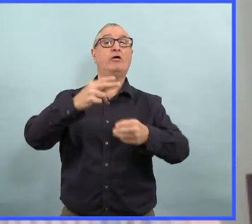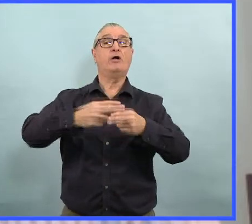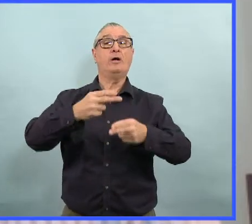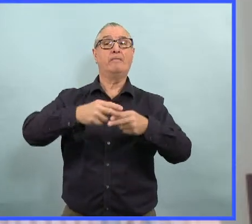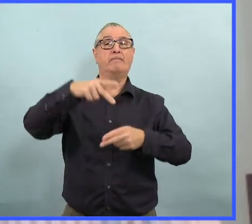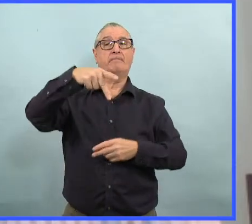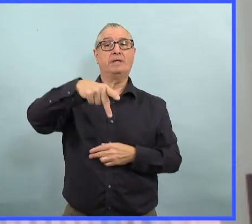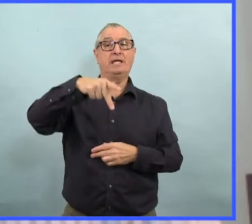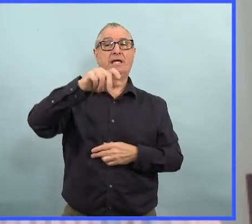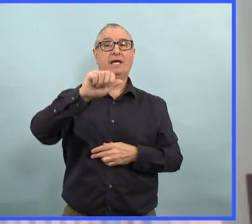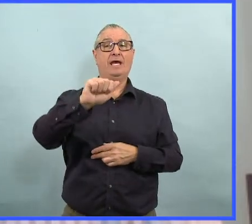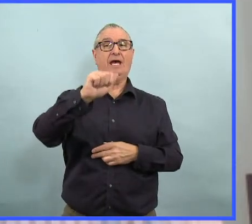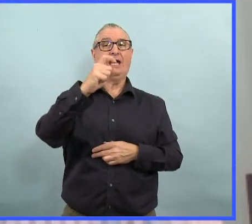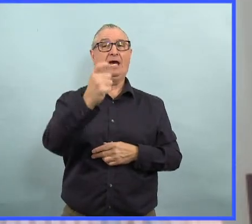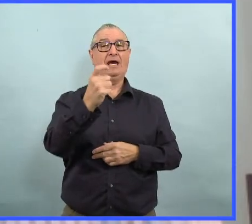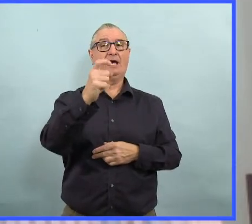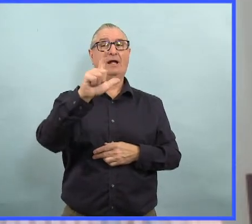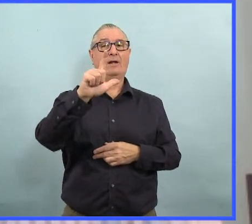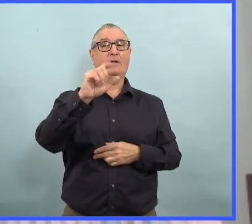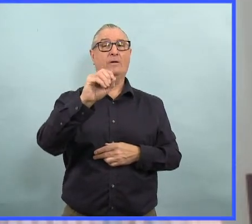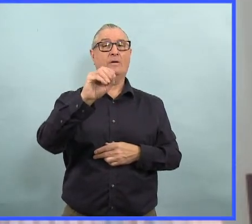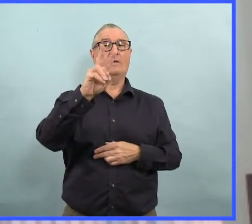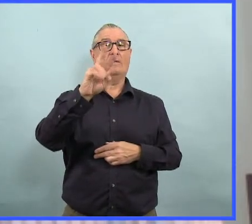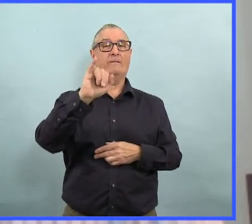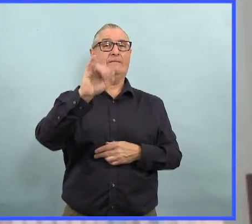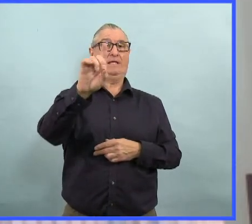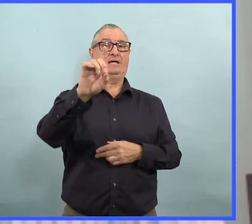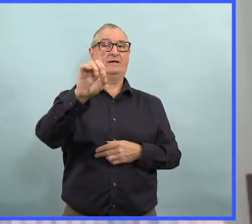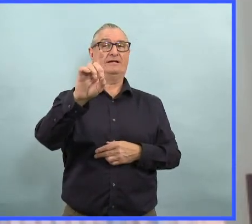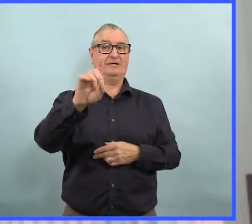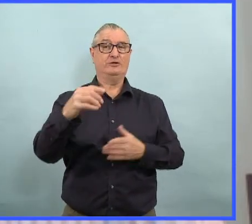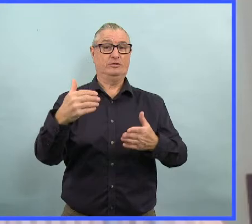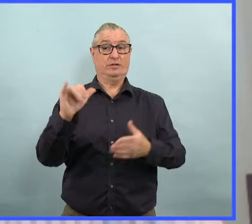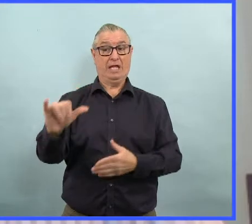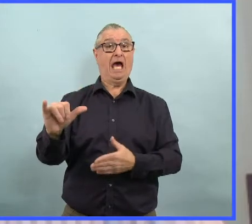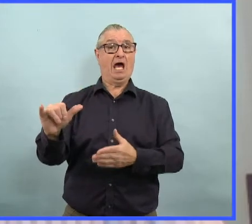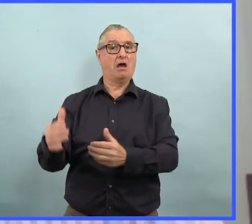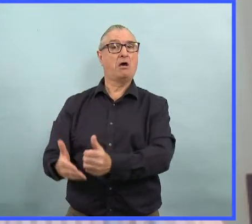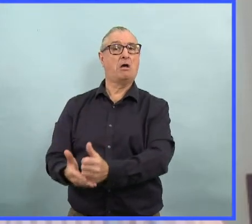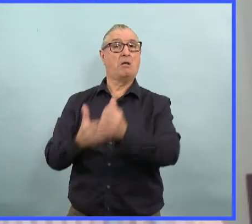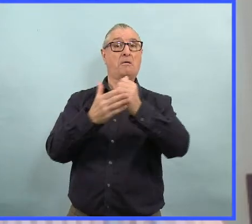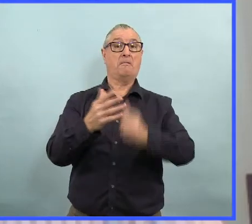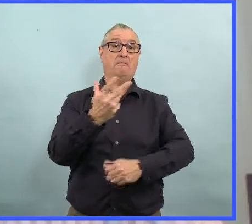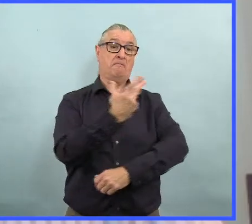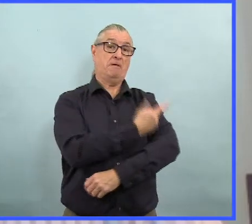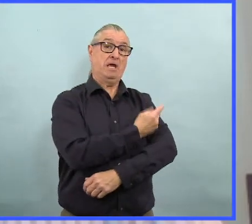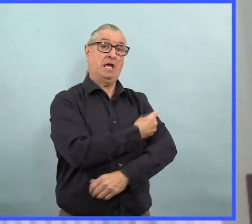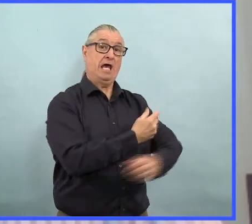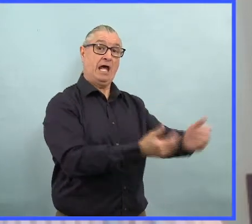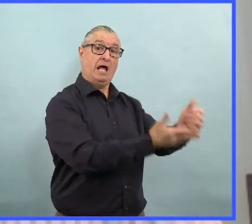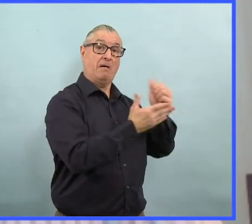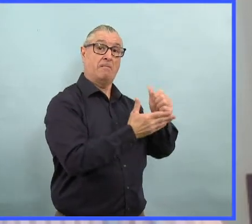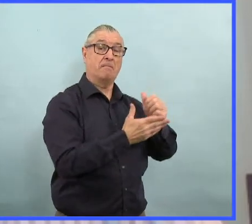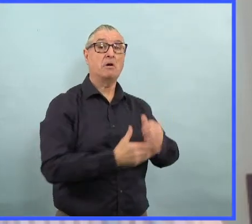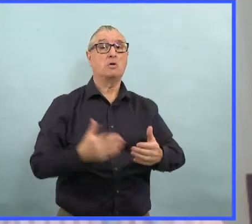toolbox to mitigate the risk of covid19 manitoba has been allocated an initial supply of 1100